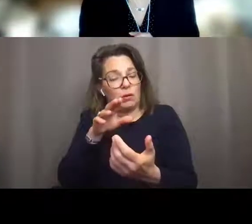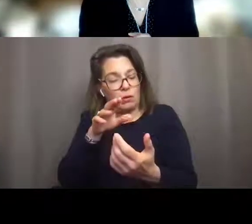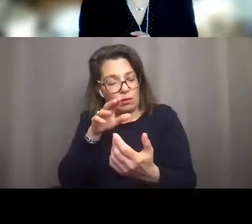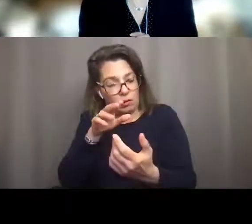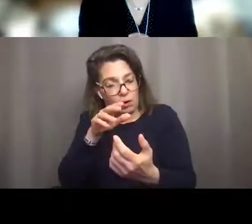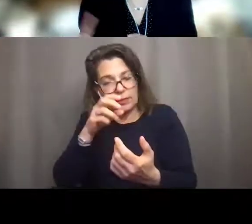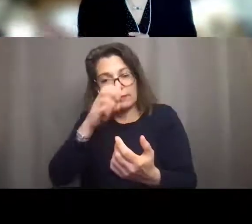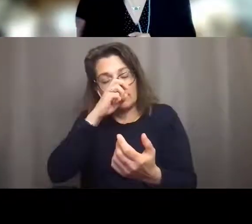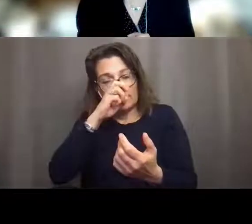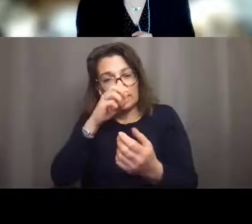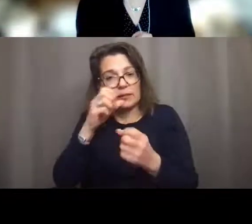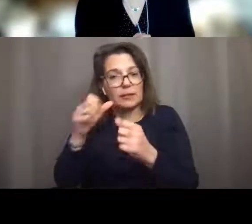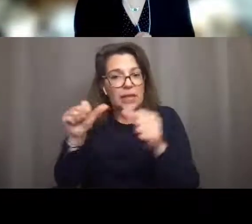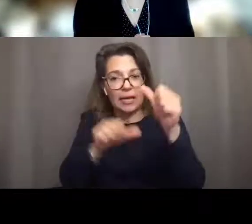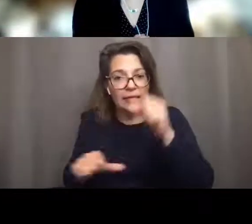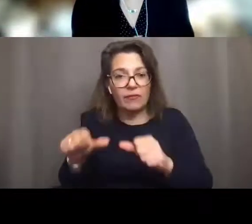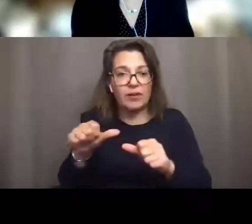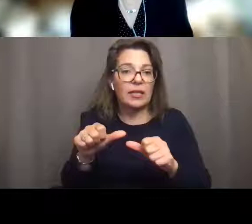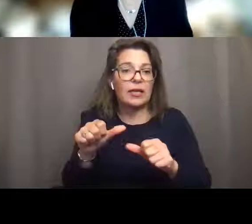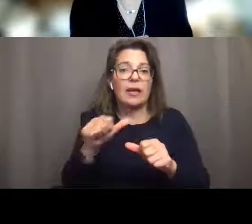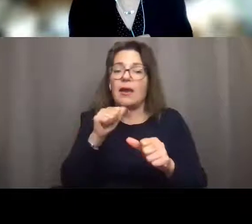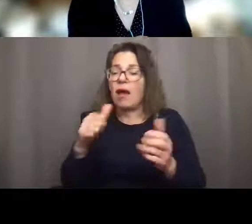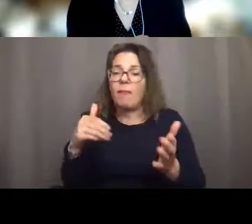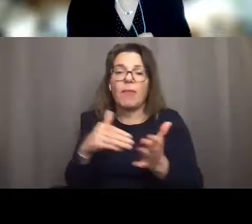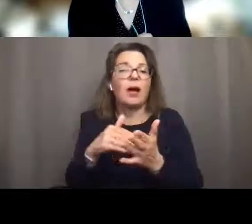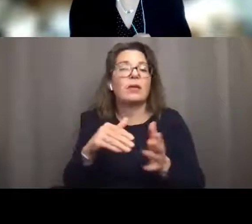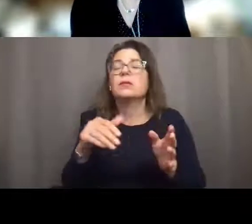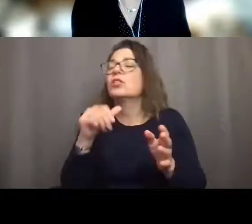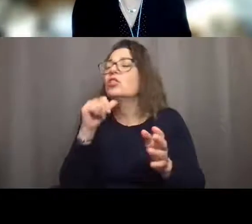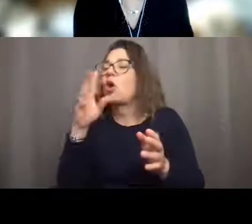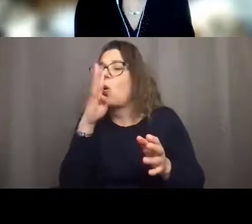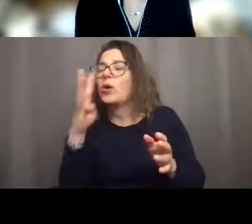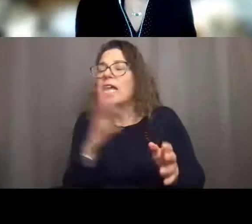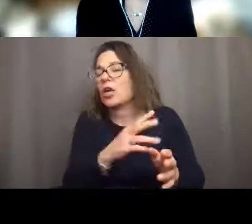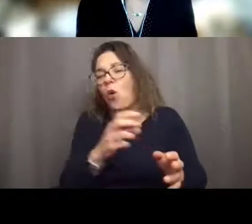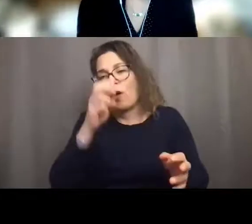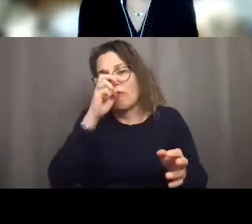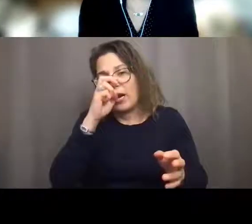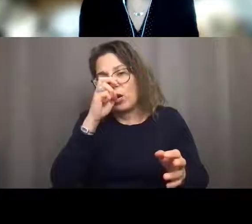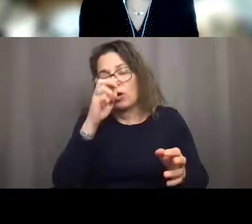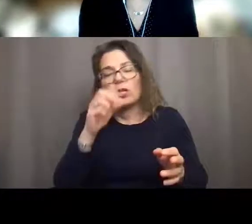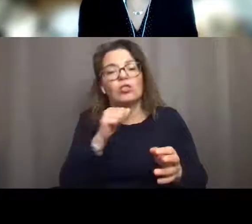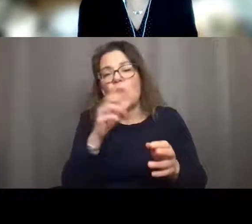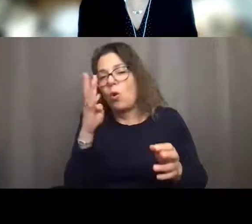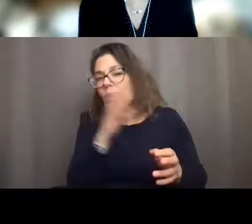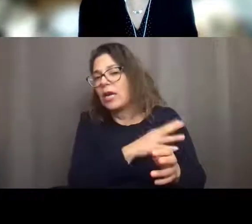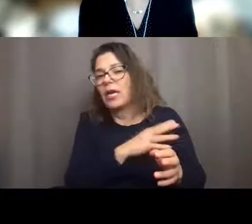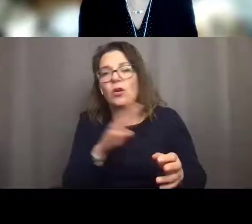So make sure that you don't ignore the rigor when it comes to the RPPR, the progress report.